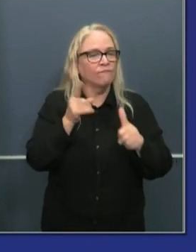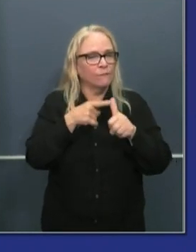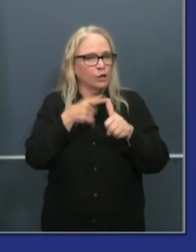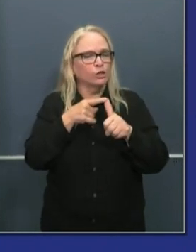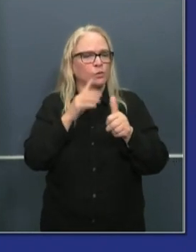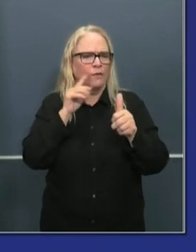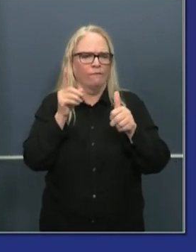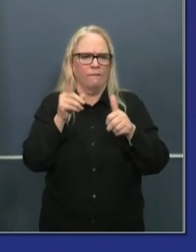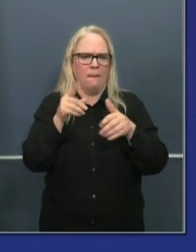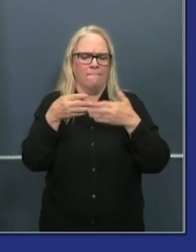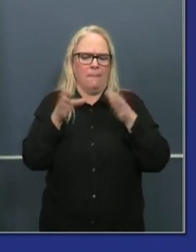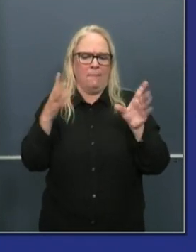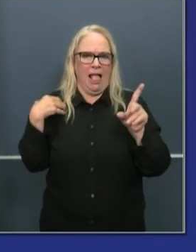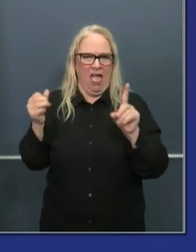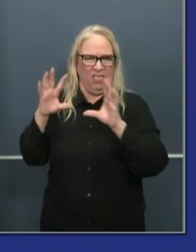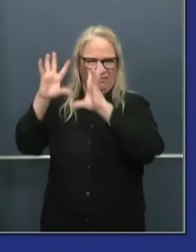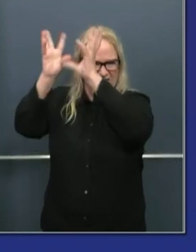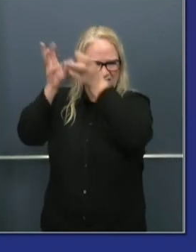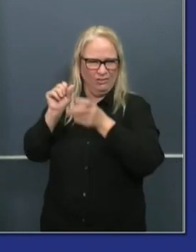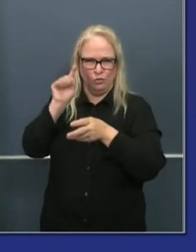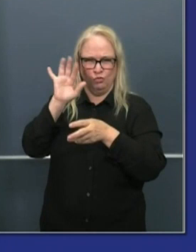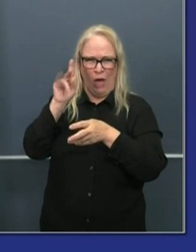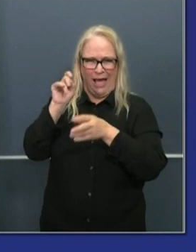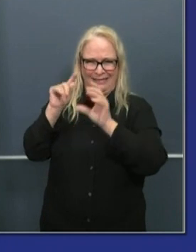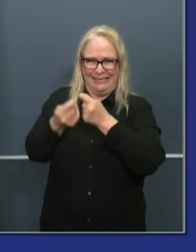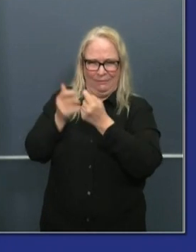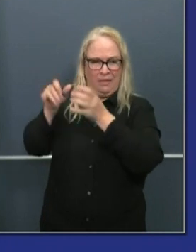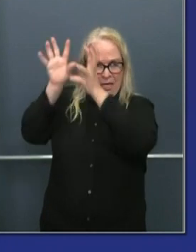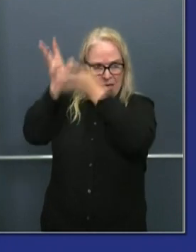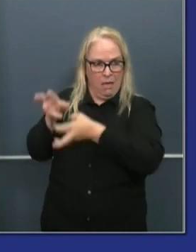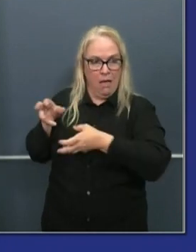THAT'S AGAIN WHERE WE ARE TRYING TO BE AS COOPERATIVE AS WE POSSIBLY CAN WORKING WITH